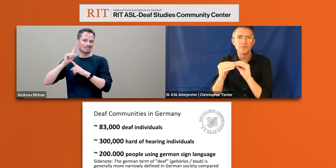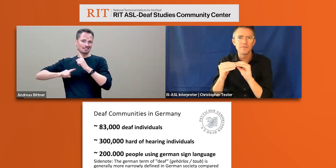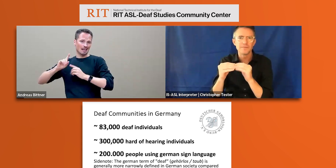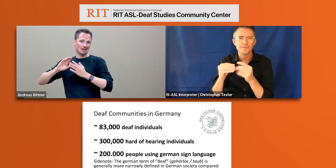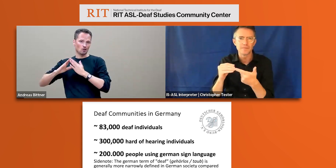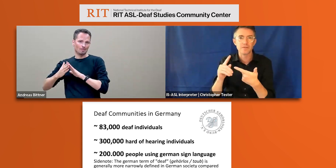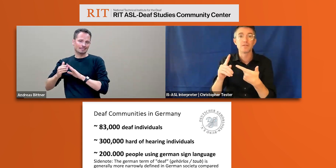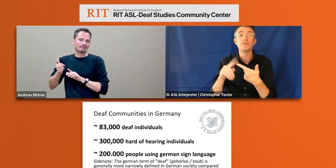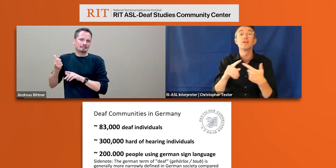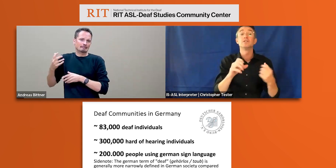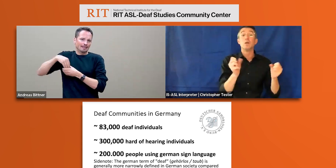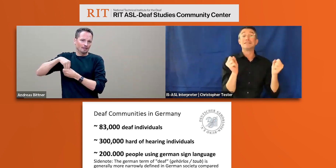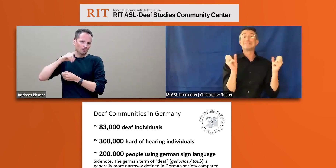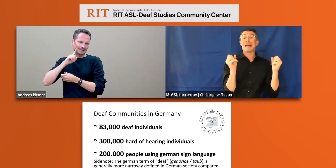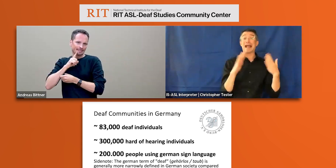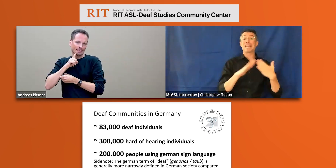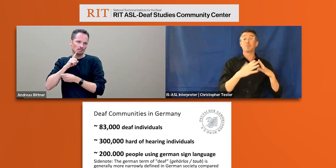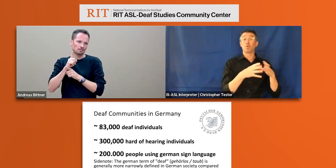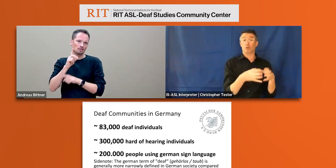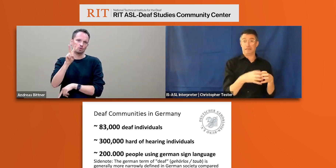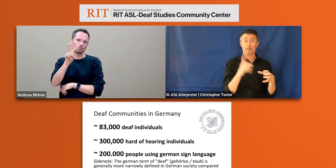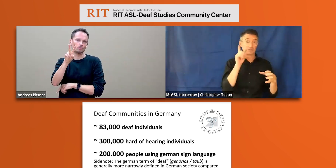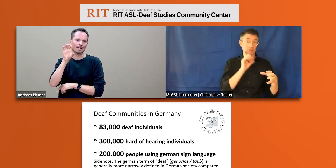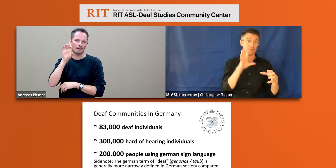the hard of hearing individuals in Germany as well.